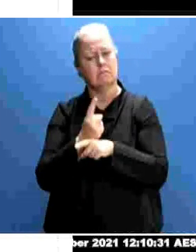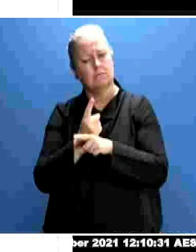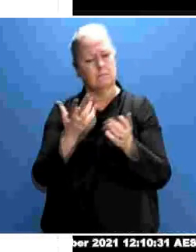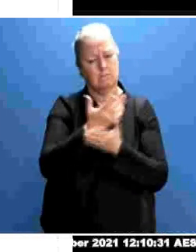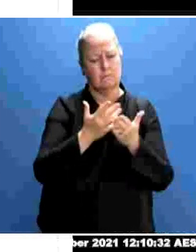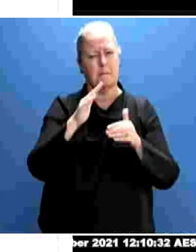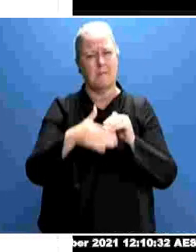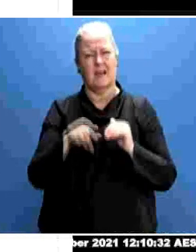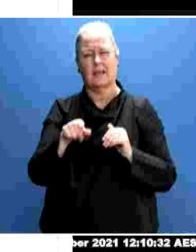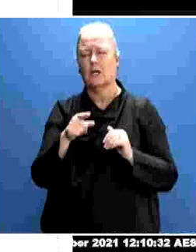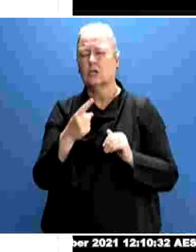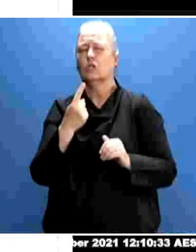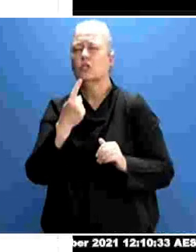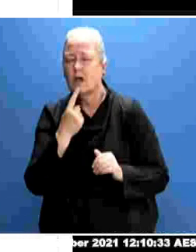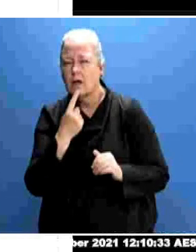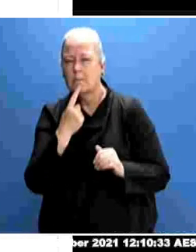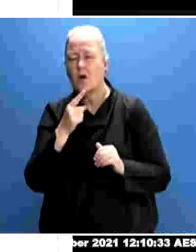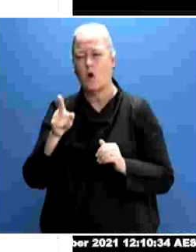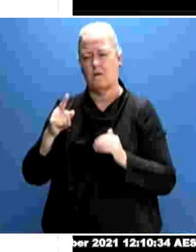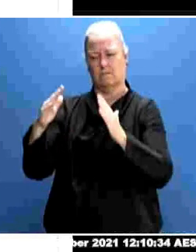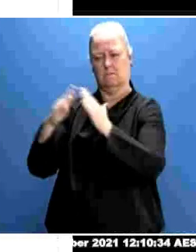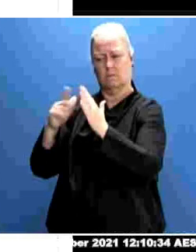I'm not aware of that, except to the extent